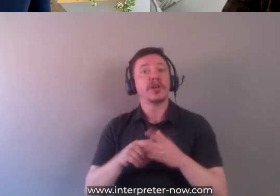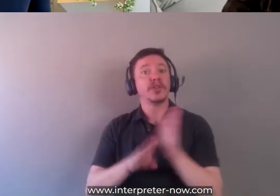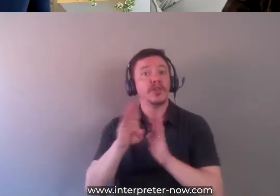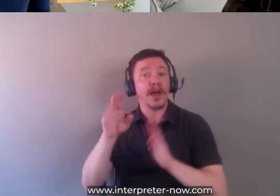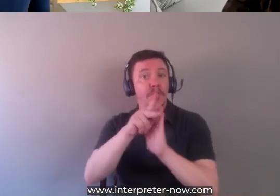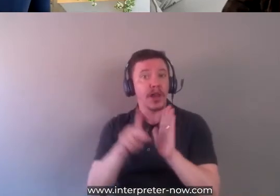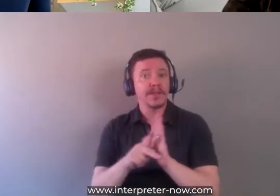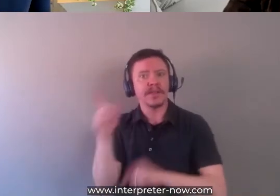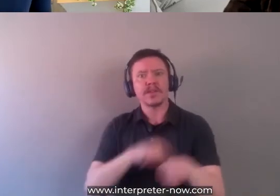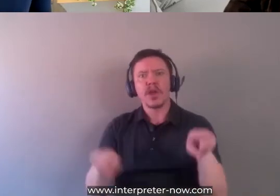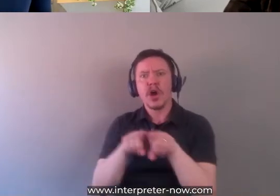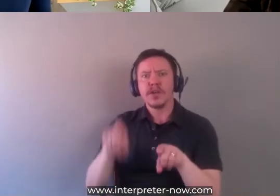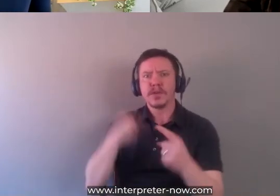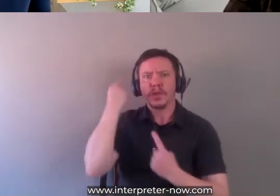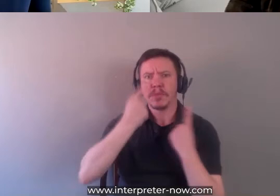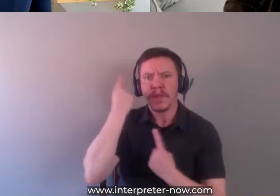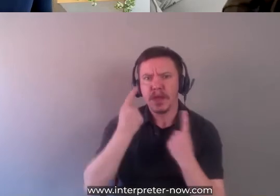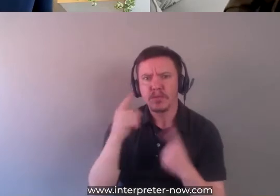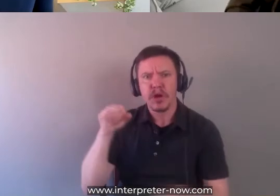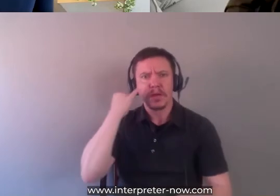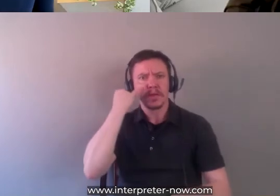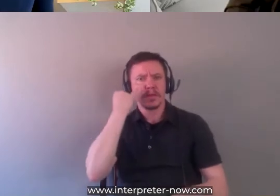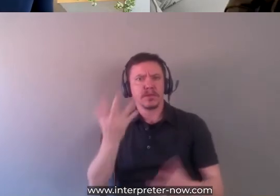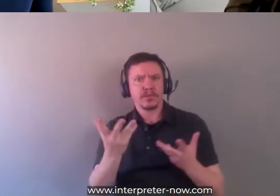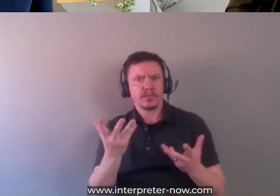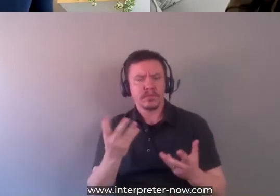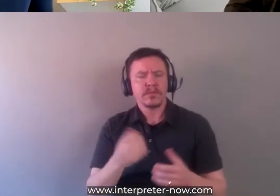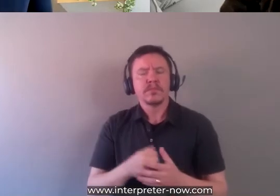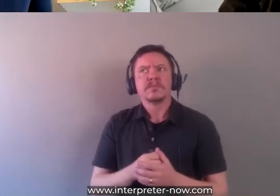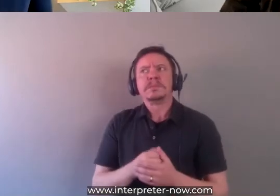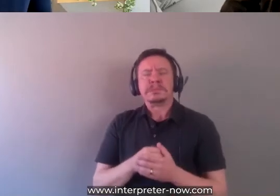thinking of, I think, and correct me if I'm wrong, or add to this, is they also need to